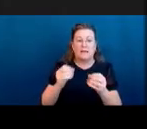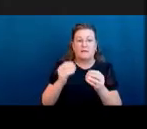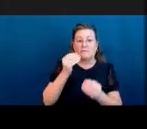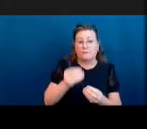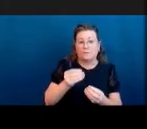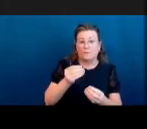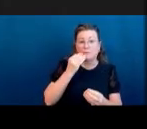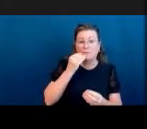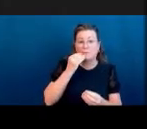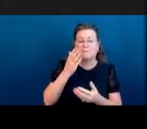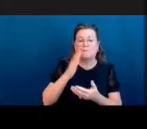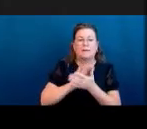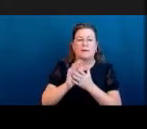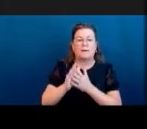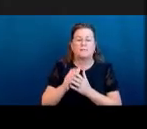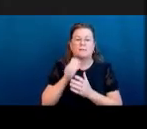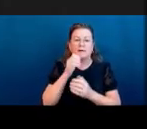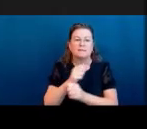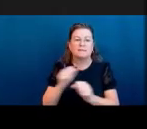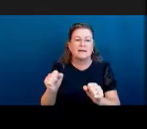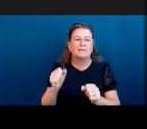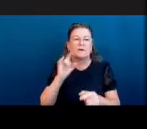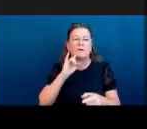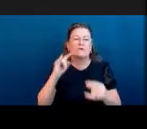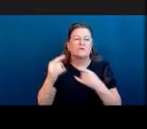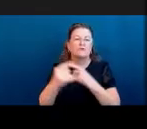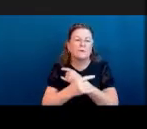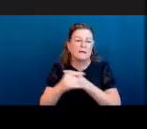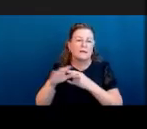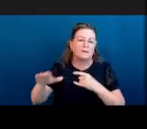tricking a child changing things in their safe food, or trying to